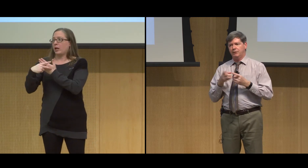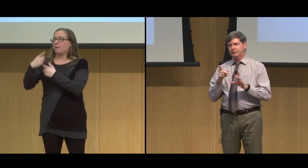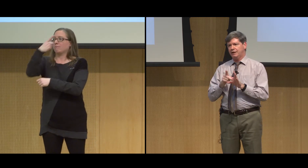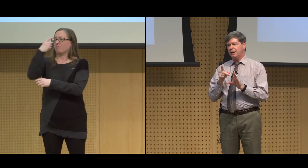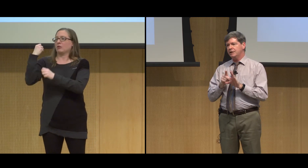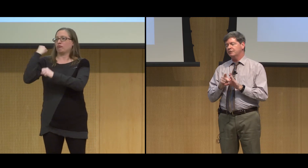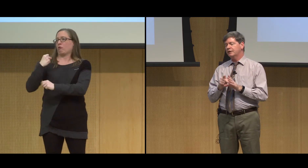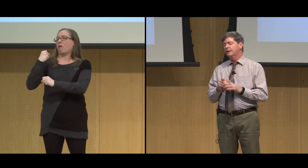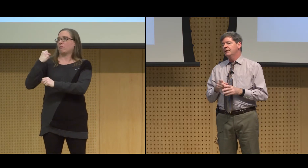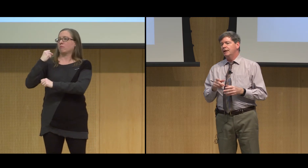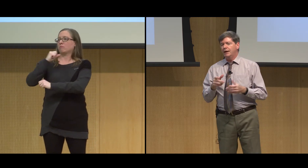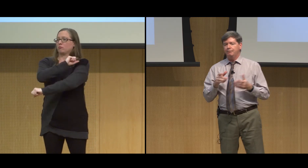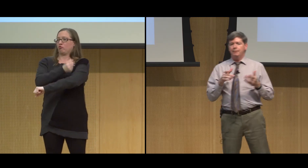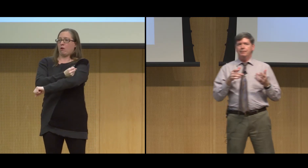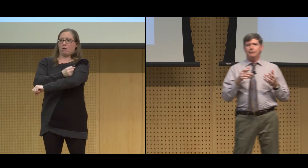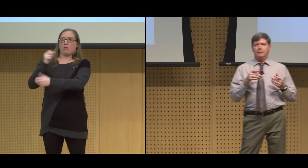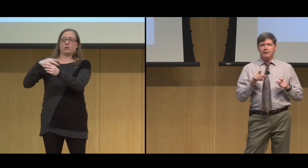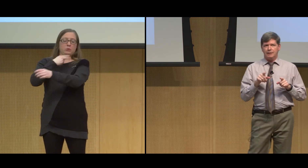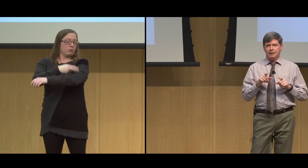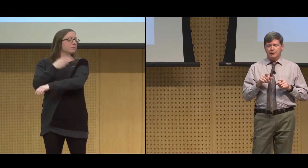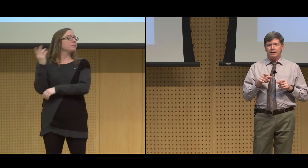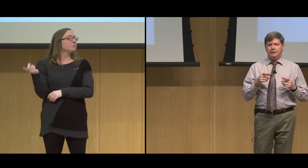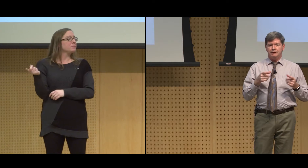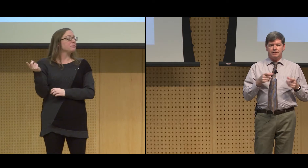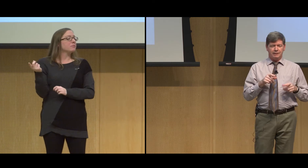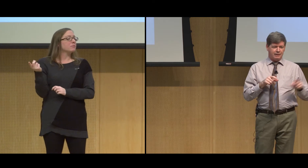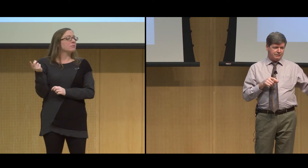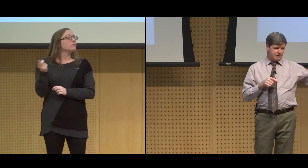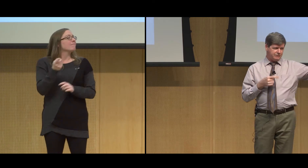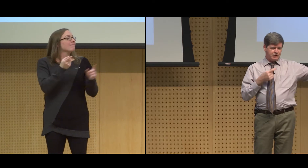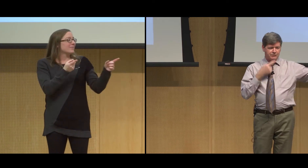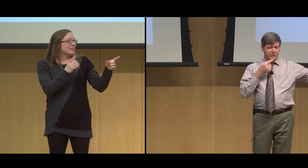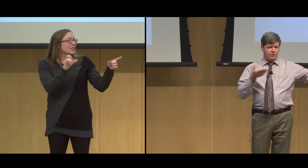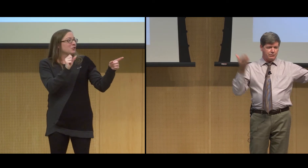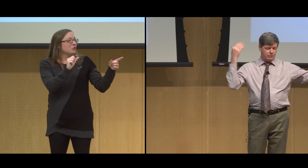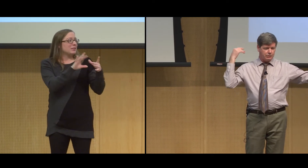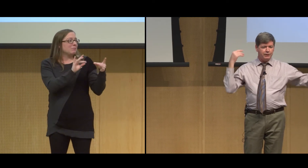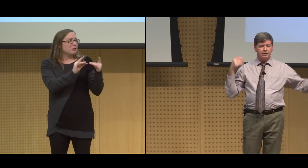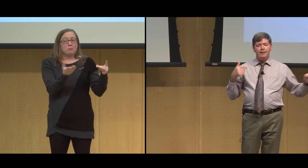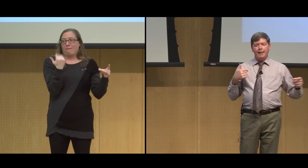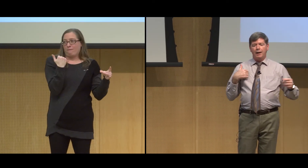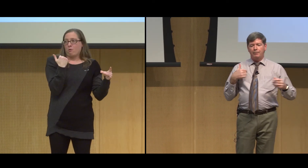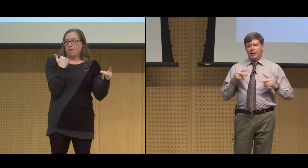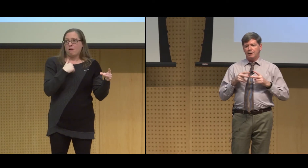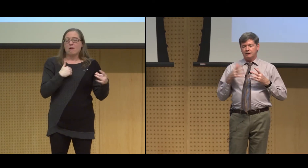Department of Psychiatry, and--and, uh, as Jess mentioned earlier,